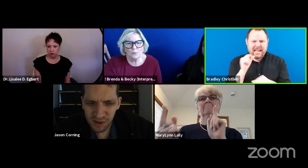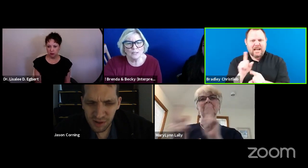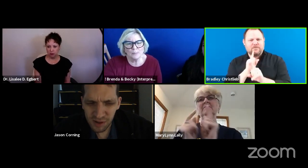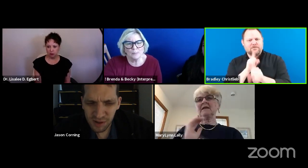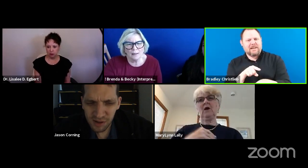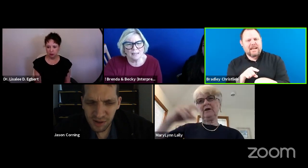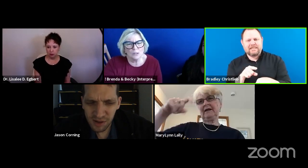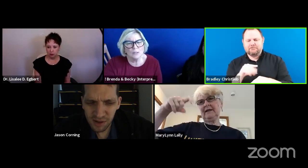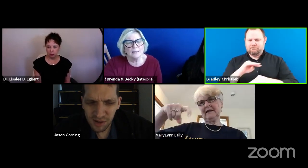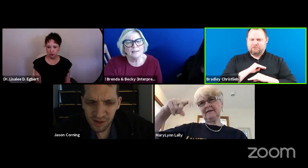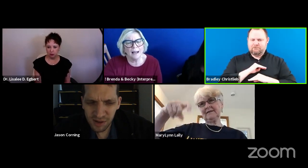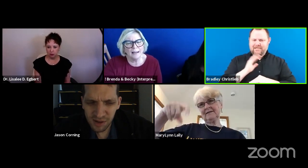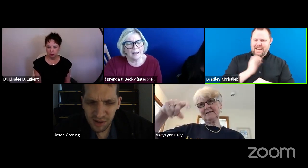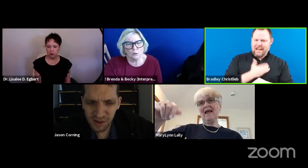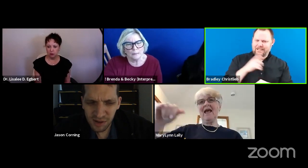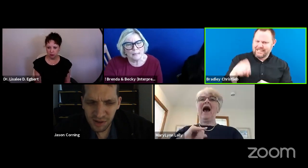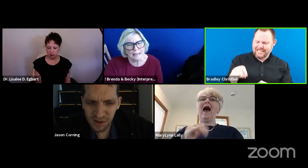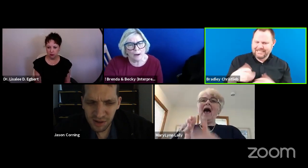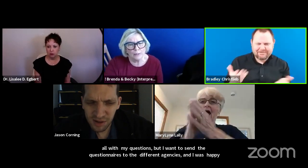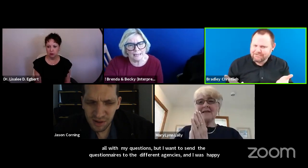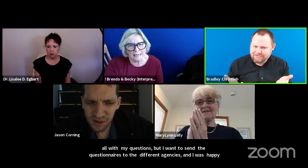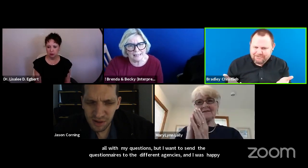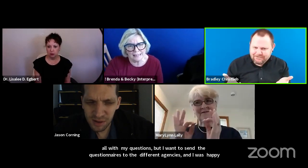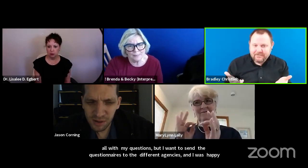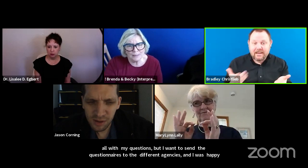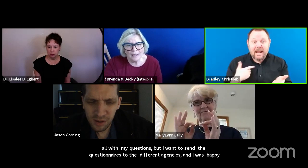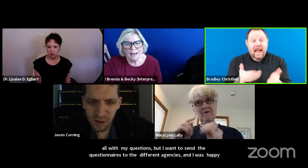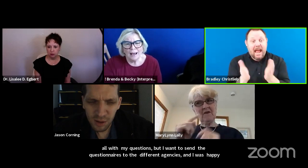responses did not actually meet our needs.